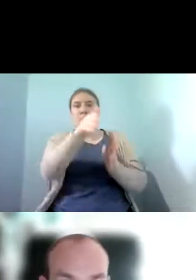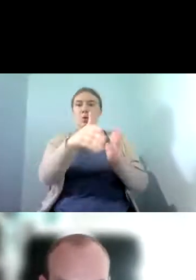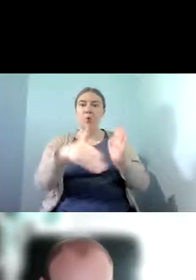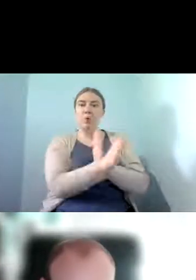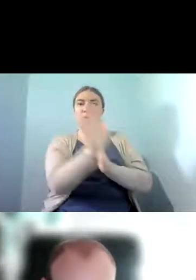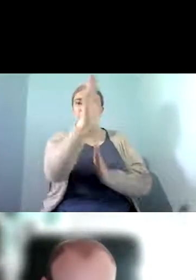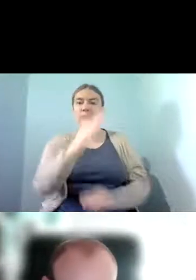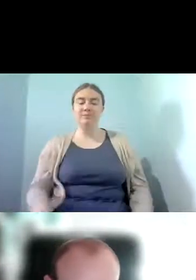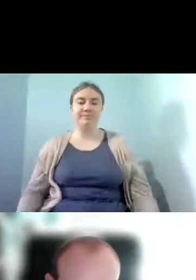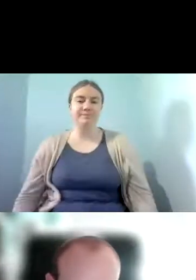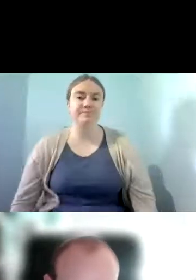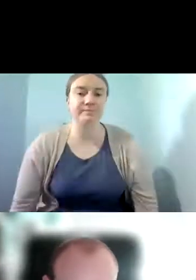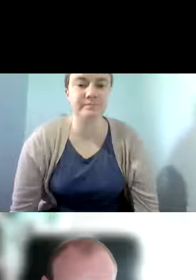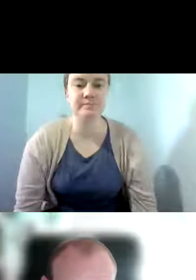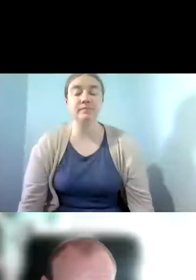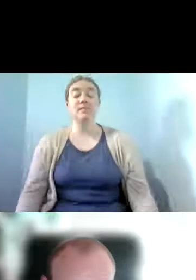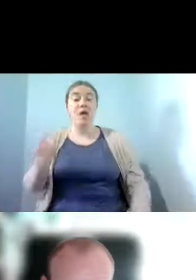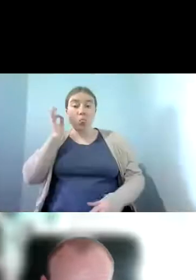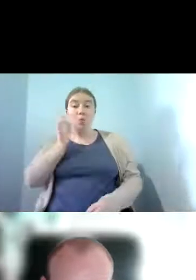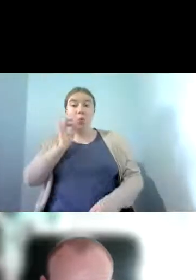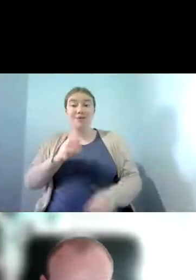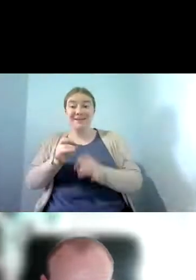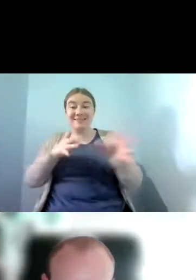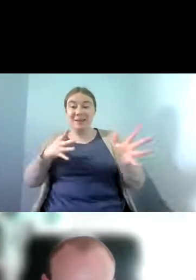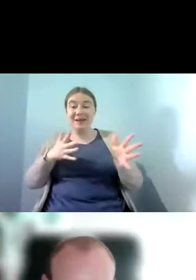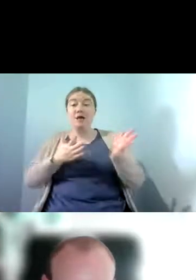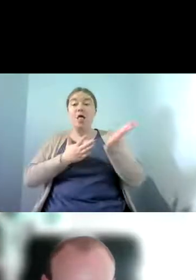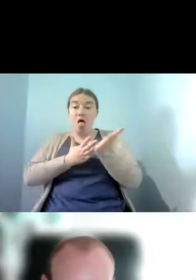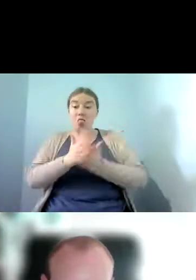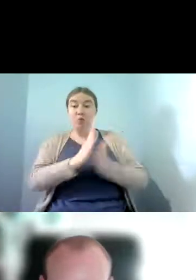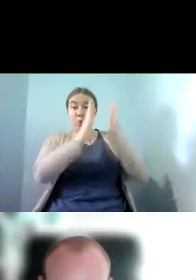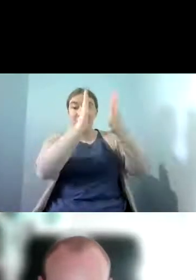the water speed is at its fastest as it passes through between the nib and the c-section